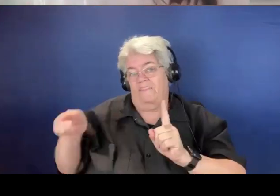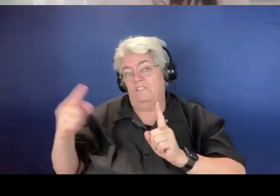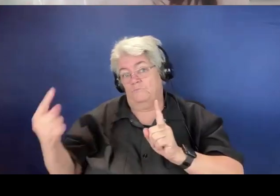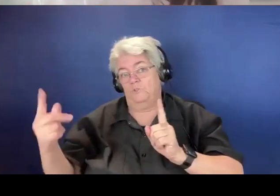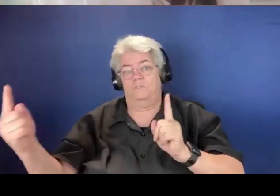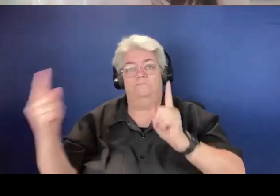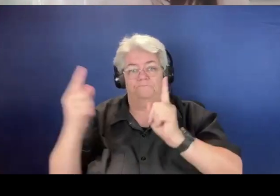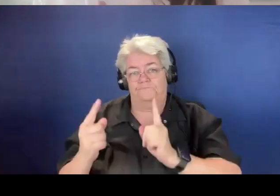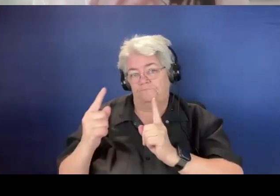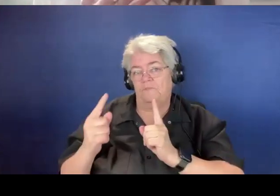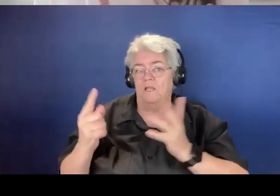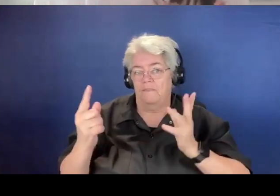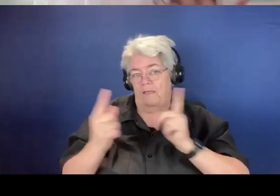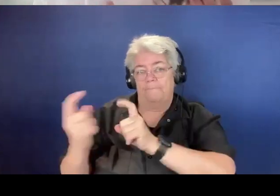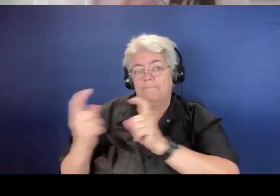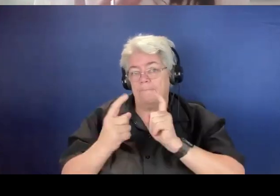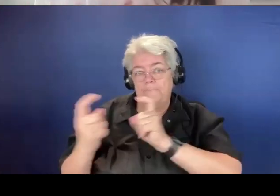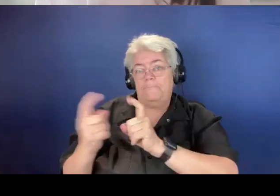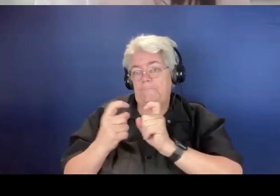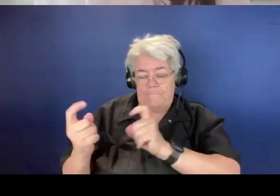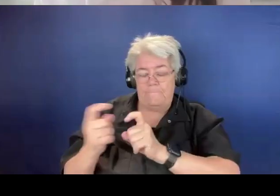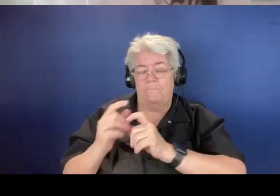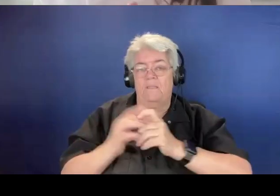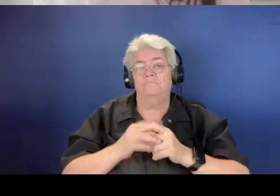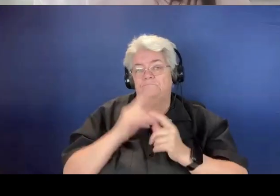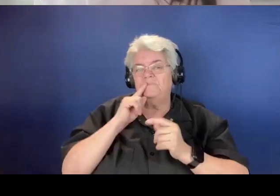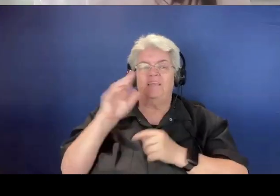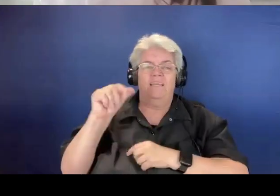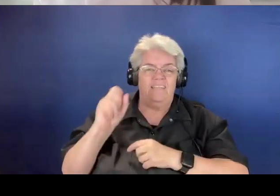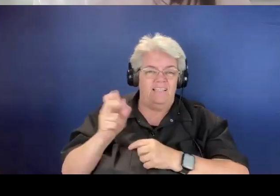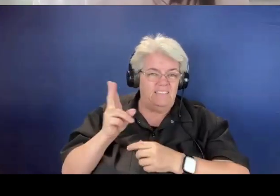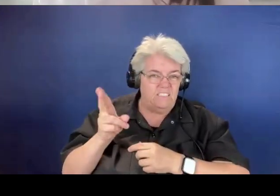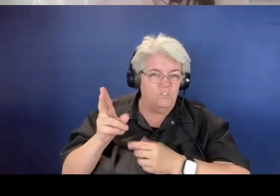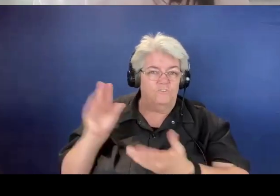So, during an ethnographic interview or case history, there's an opportunity to